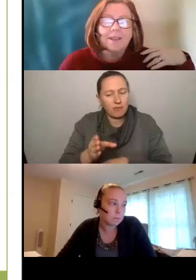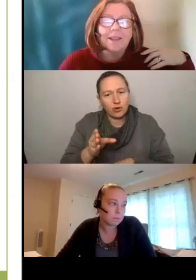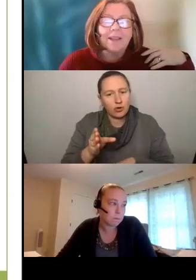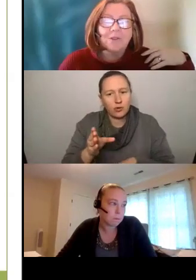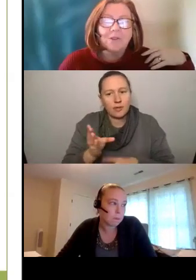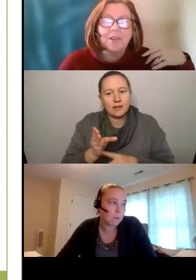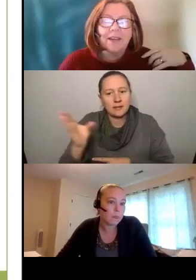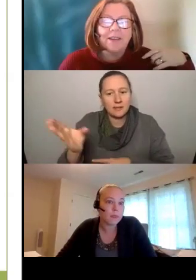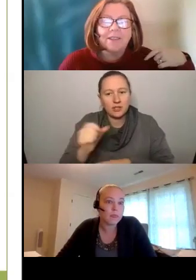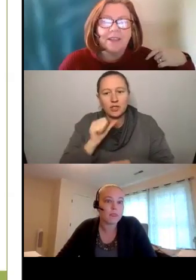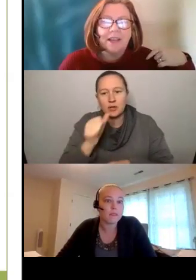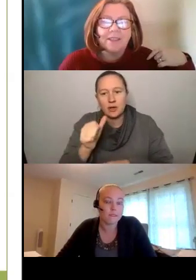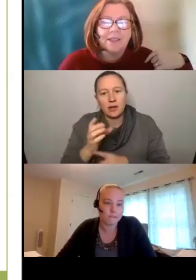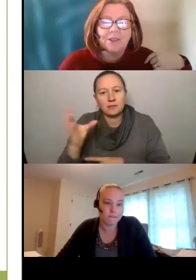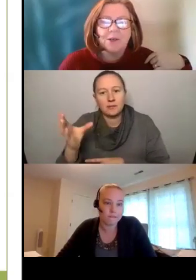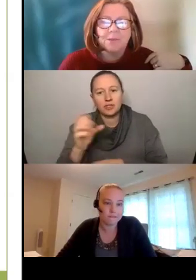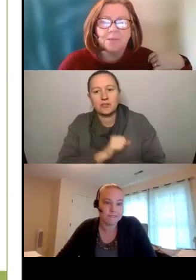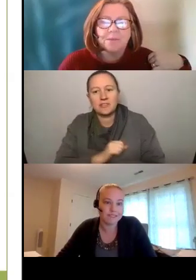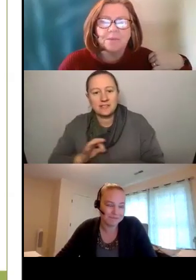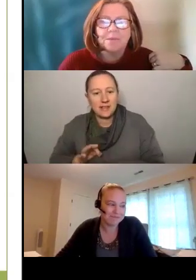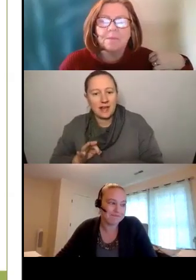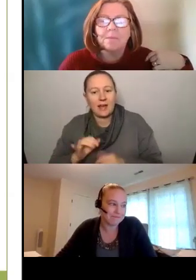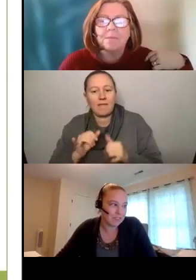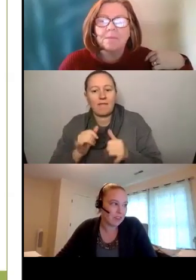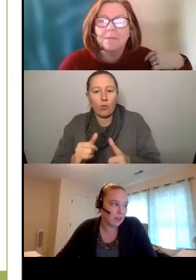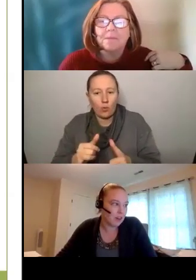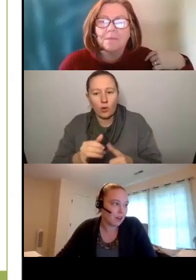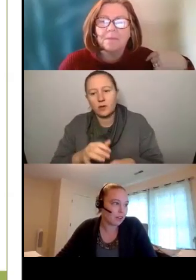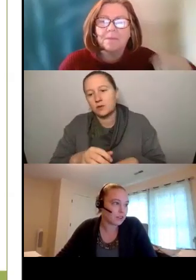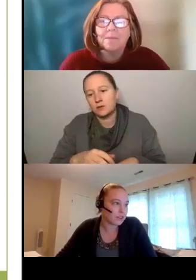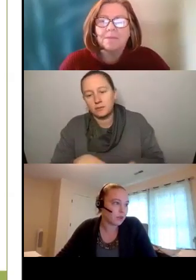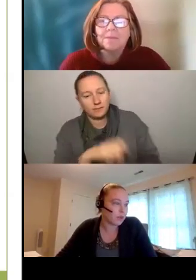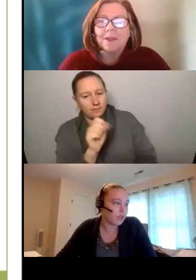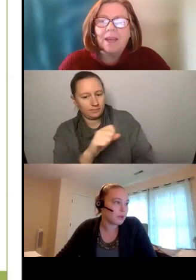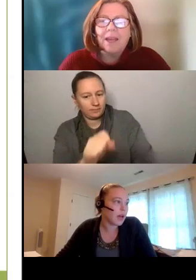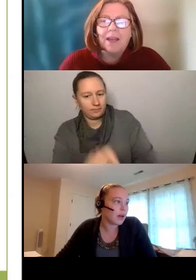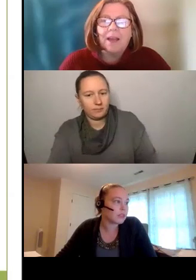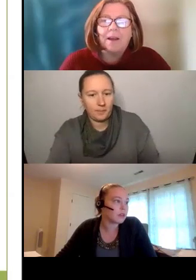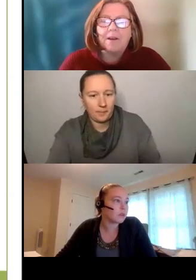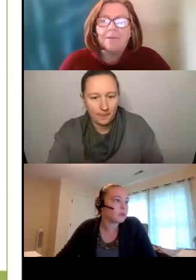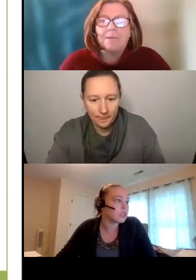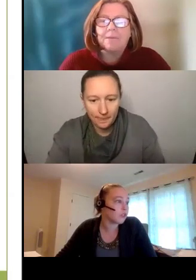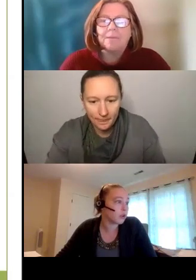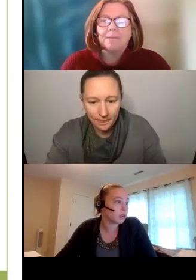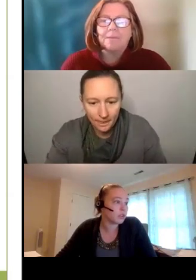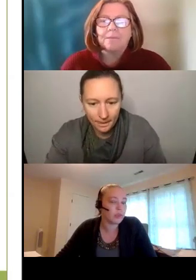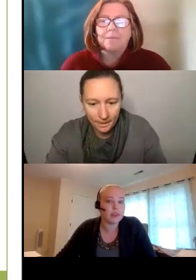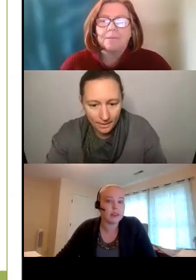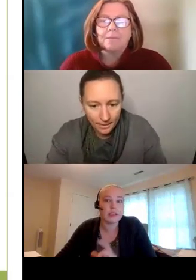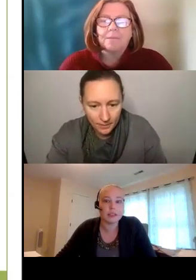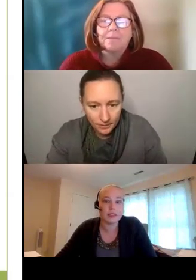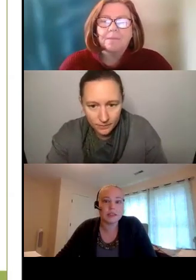Scarlett Gibb: The answer to that is, yes they do. Jade Blevins: I thought so. They've been having some difficulty with that link lately